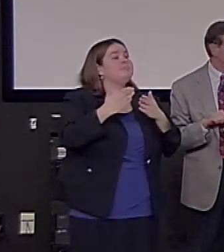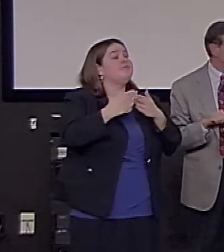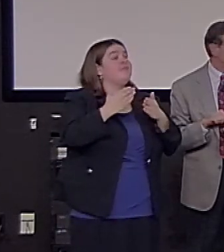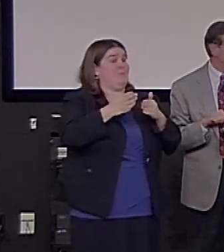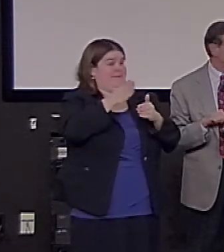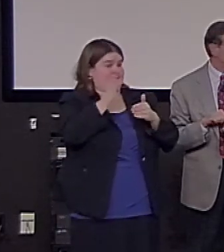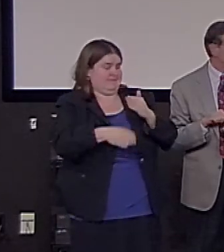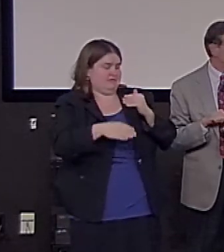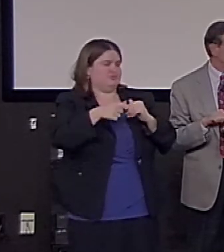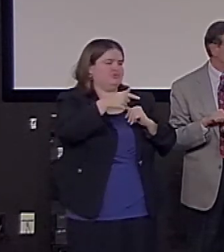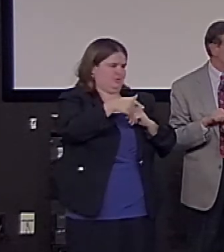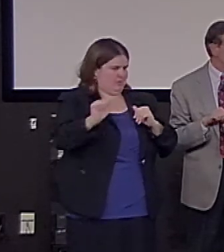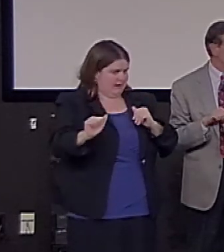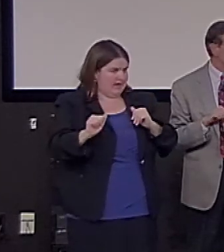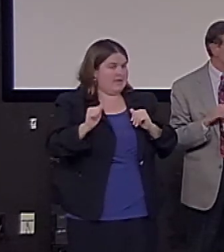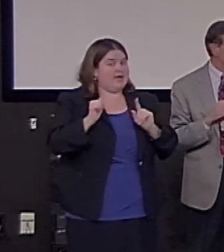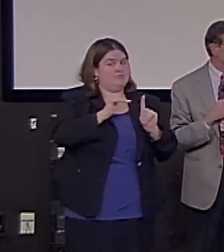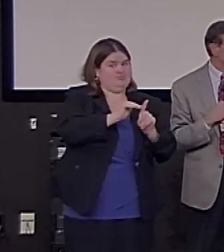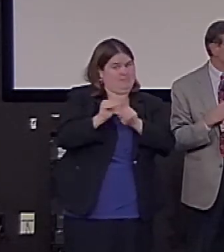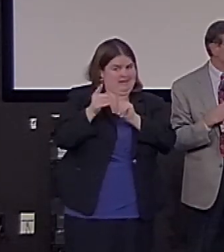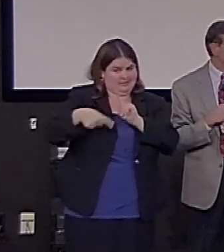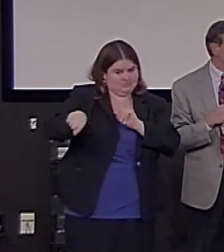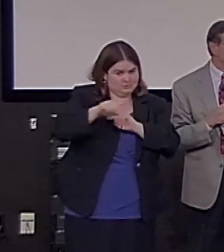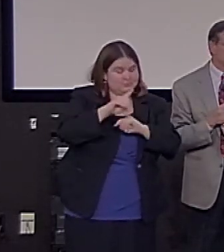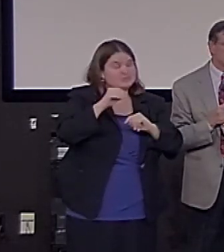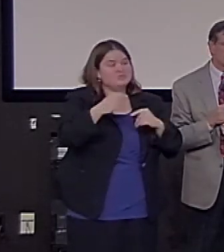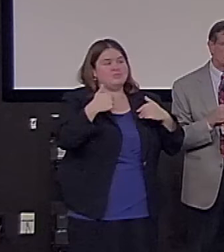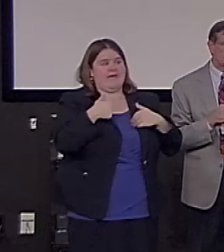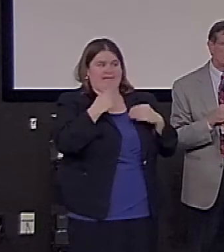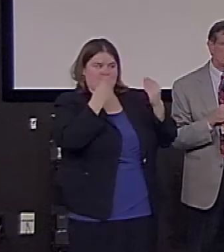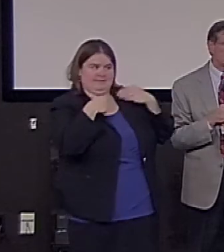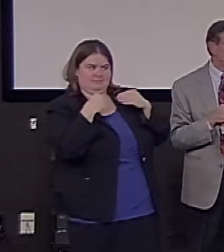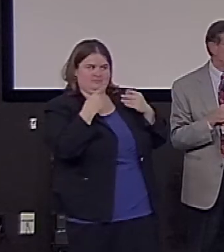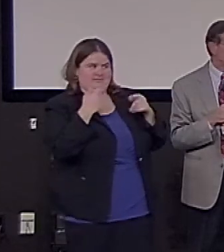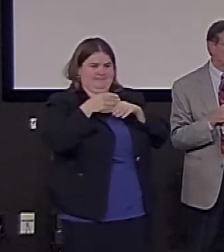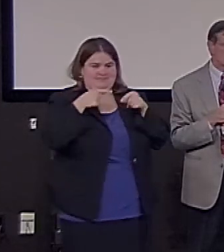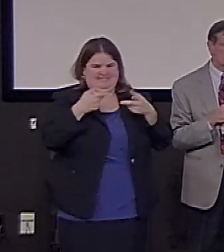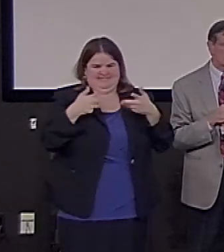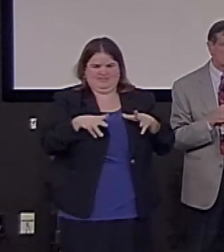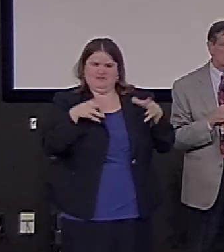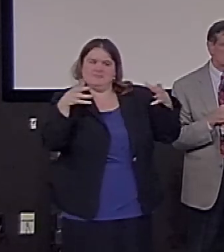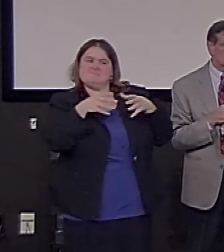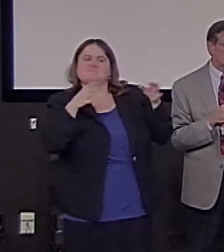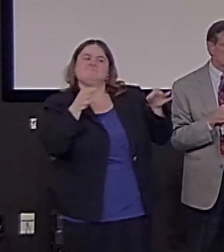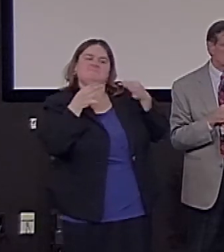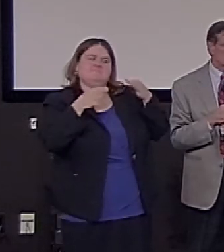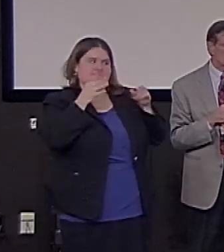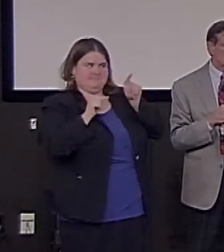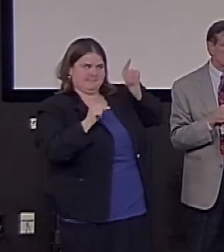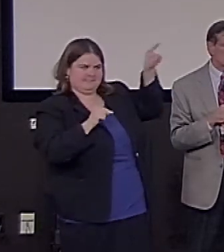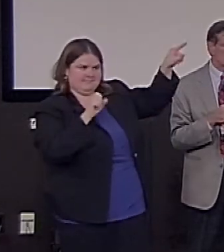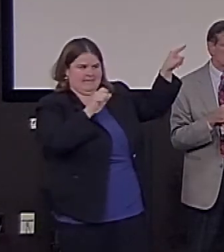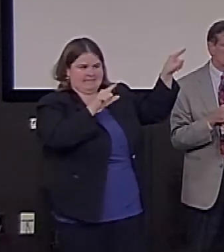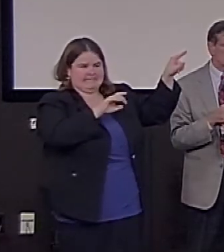I want to remind everyone that we have a small reception after this. Just over in the SLCC Atrium.